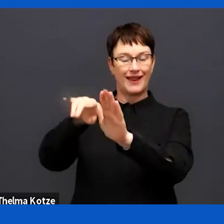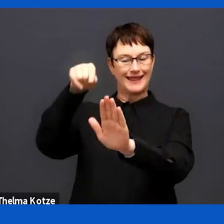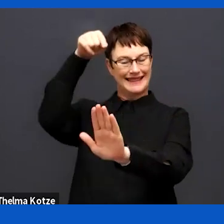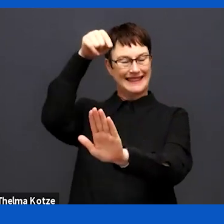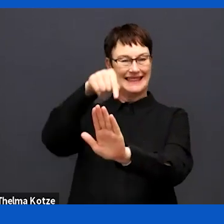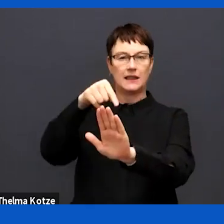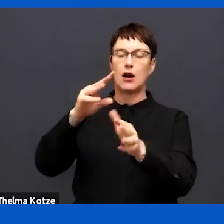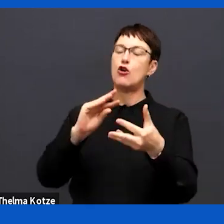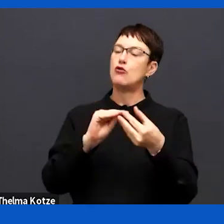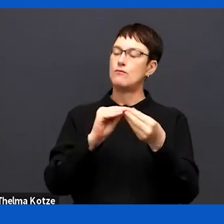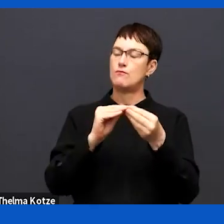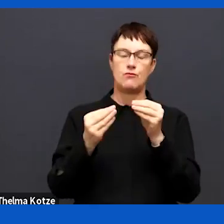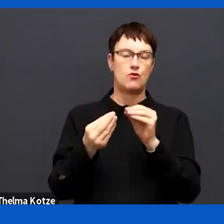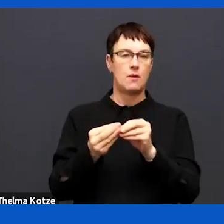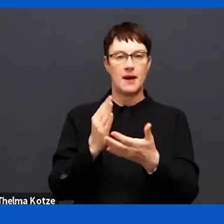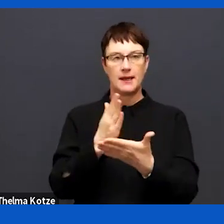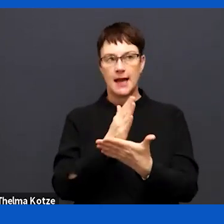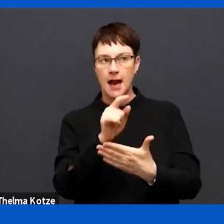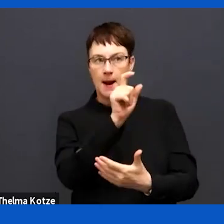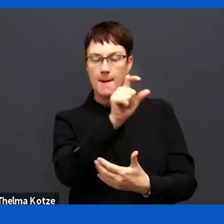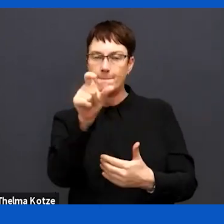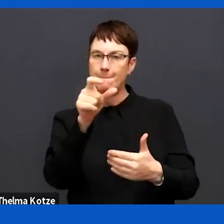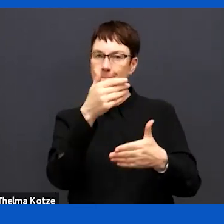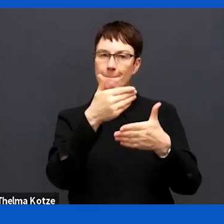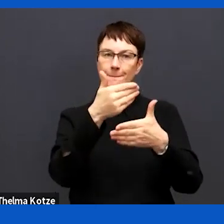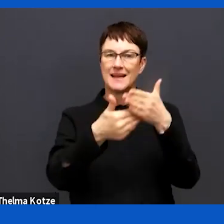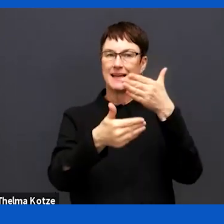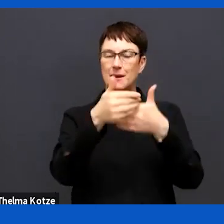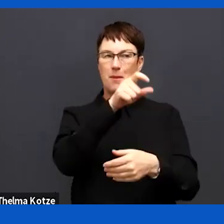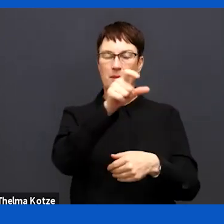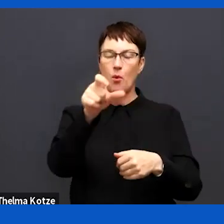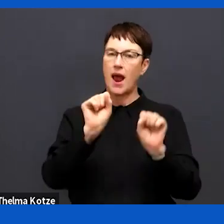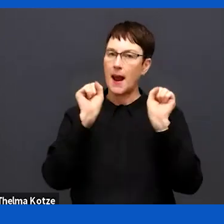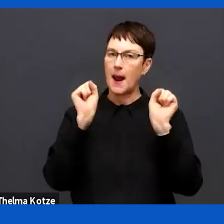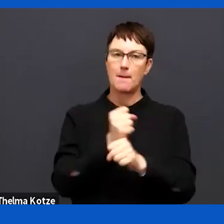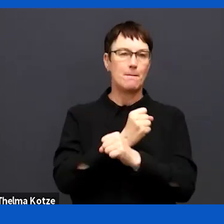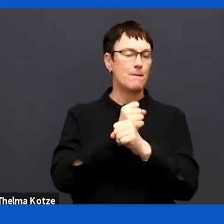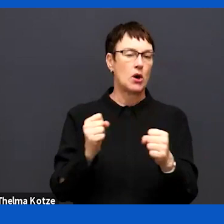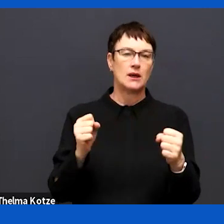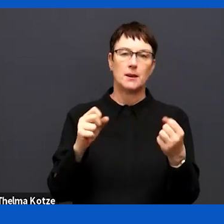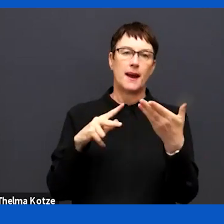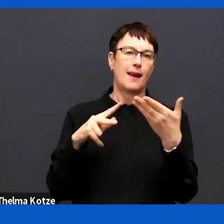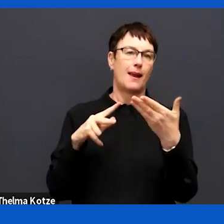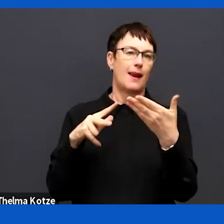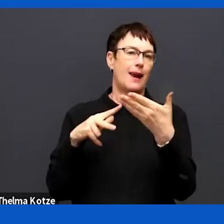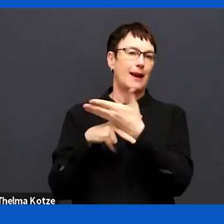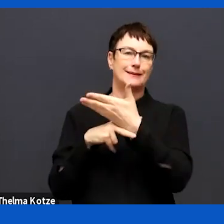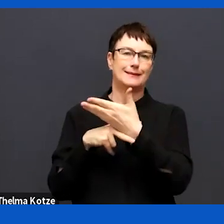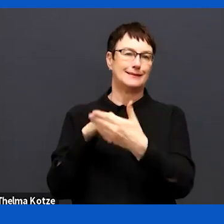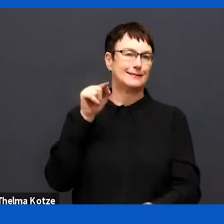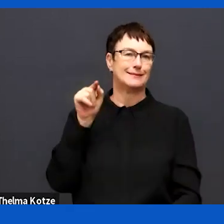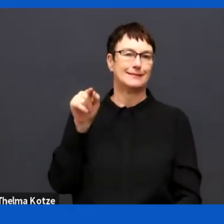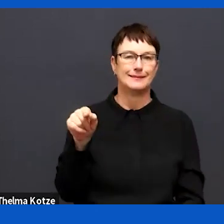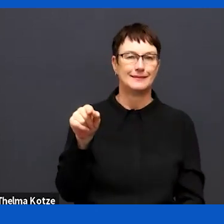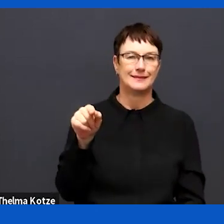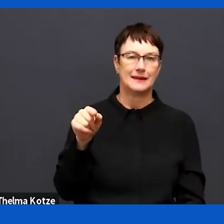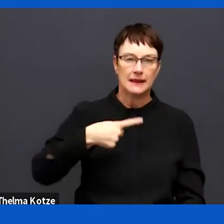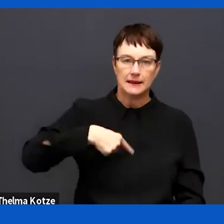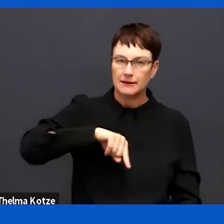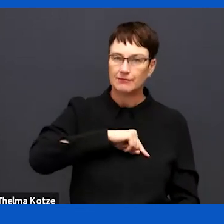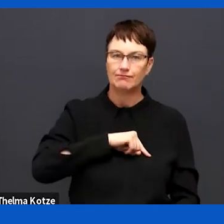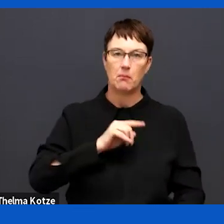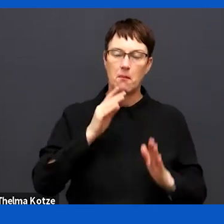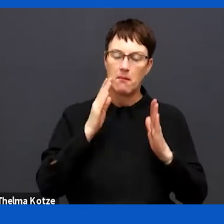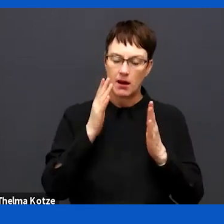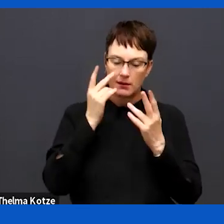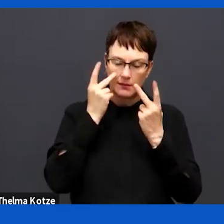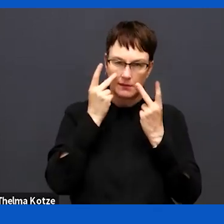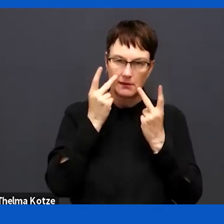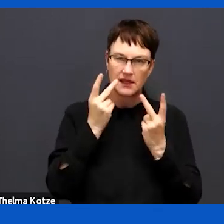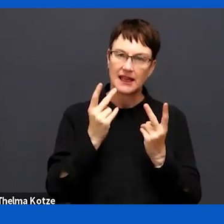we will right topics. We buy wrong things and don't make real accessibility of our service.